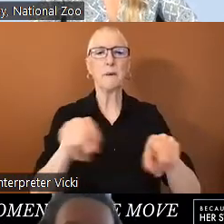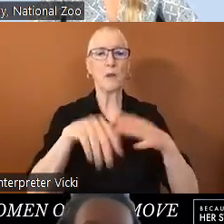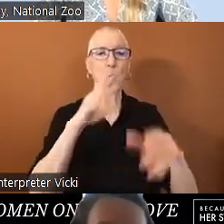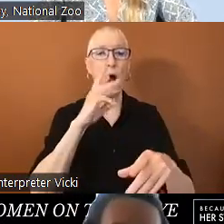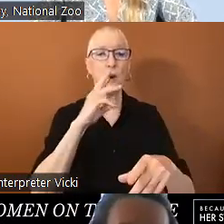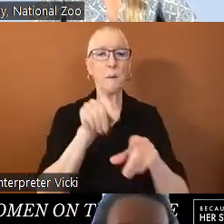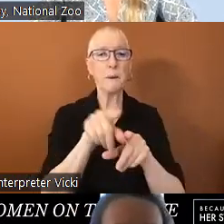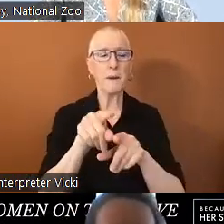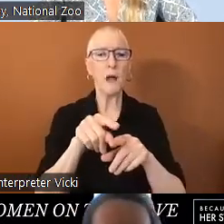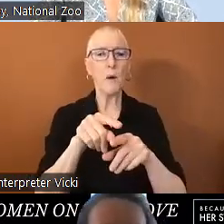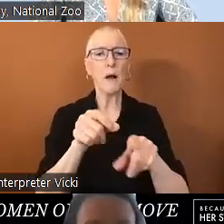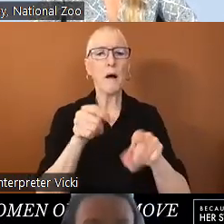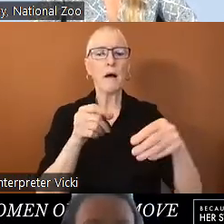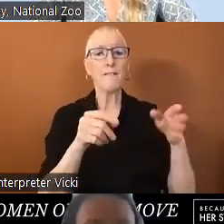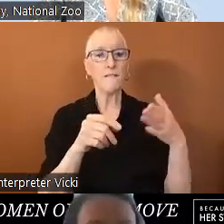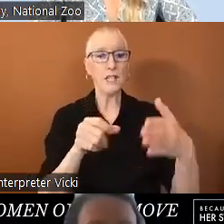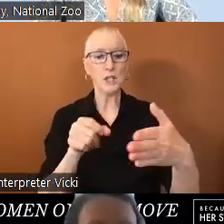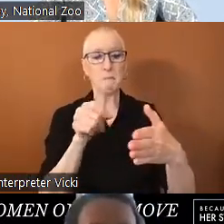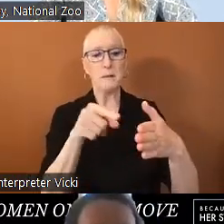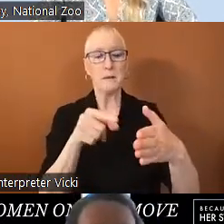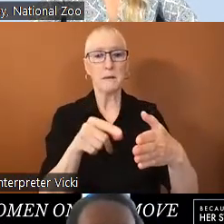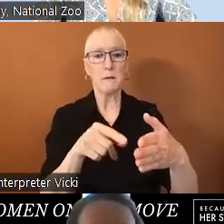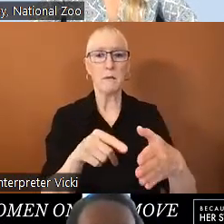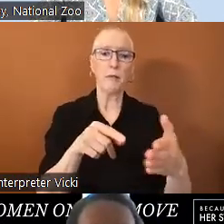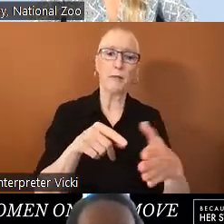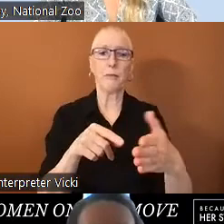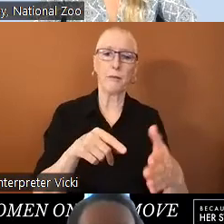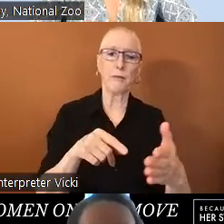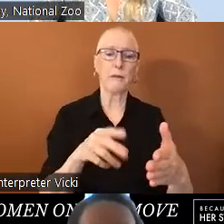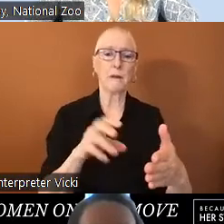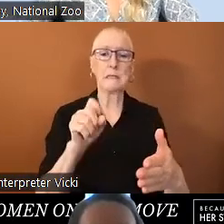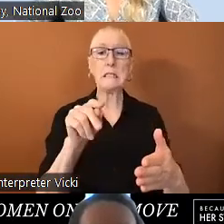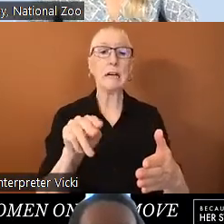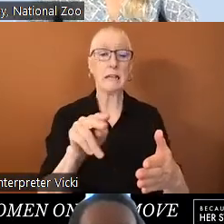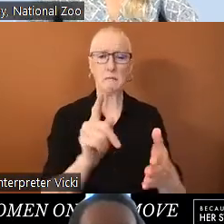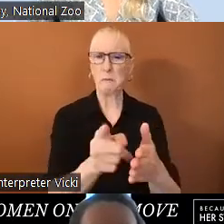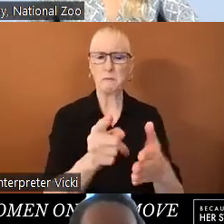quickly stuns the fish. It doesn't hurt them. Um but, it just stuns them as like, you know, they kind of